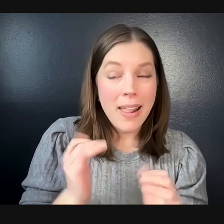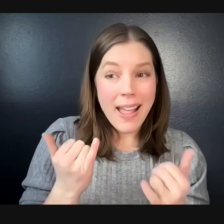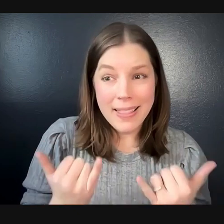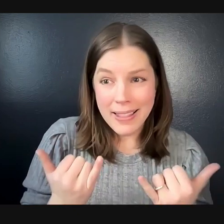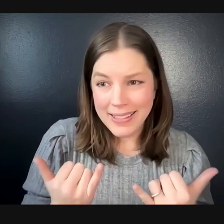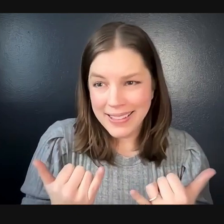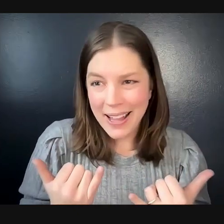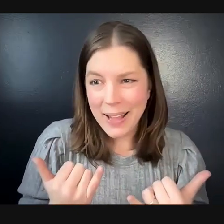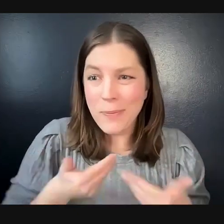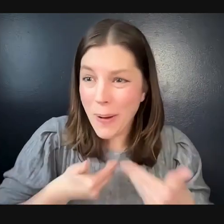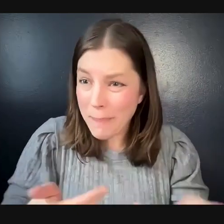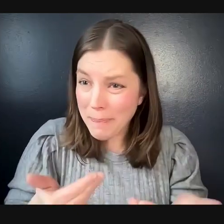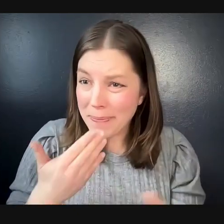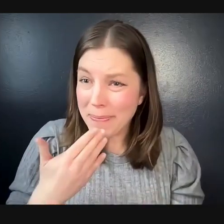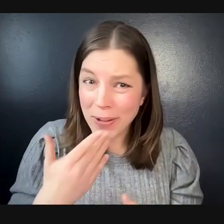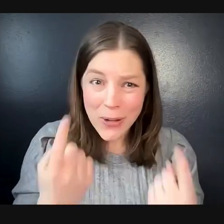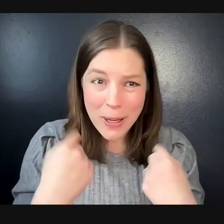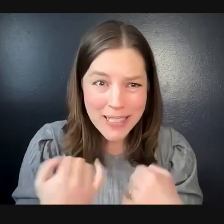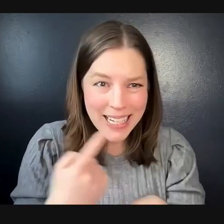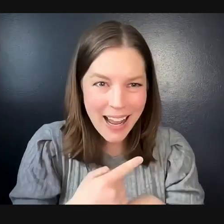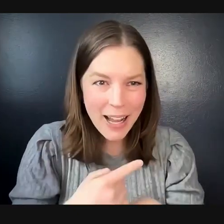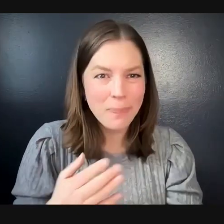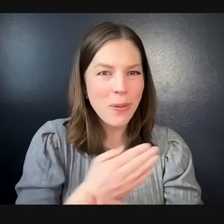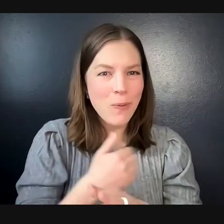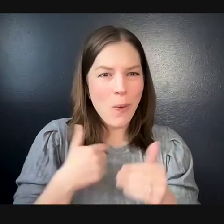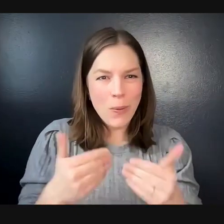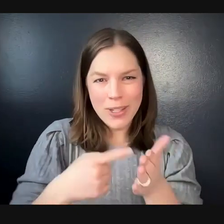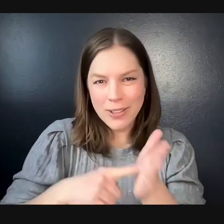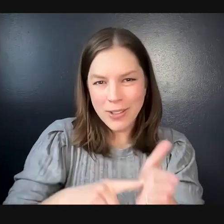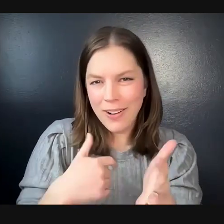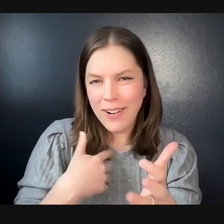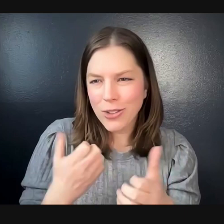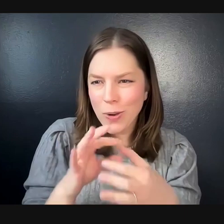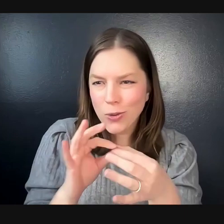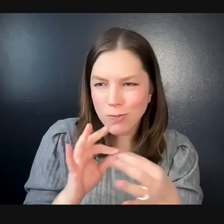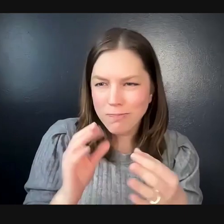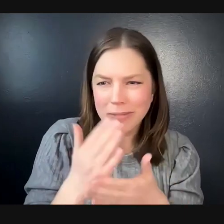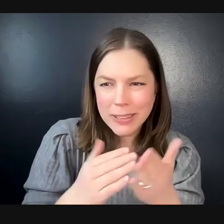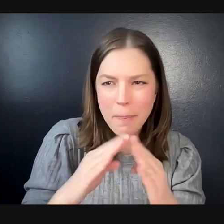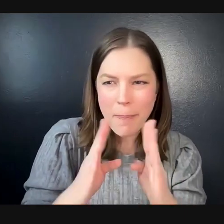In the meantime, welcome. I'm glad you're here today. Before we get started, we want to go over a little bit